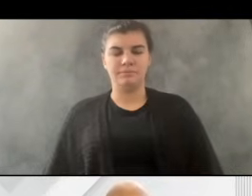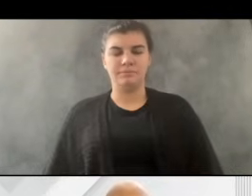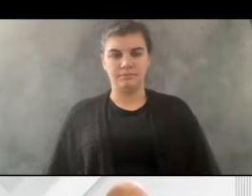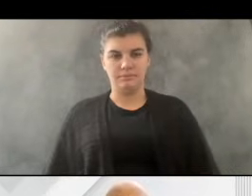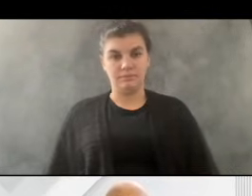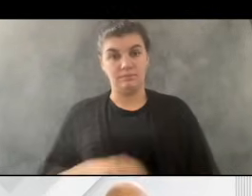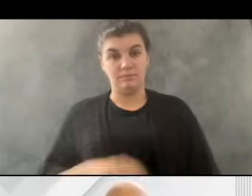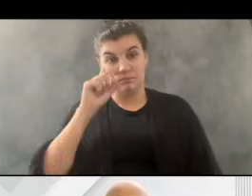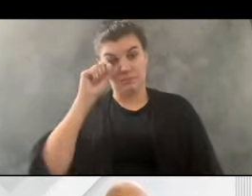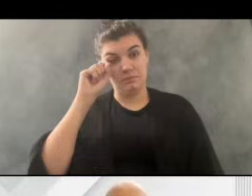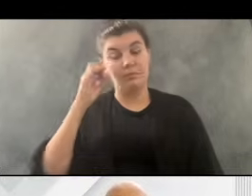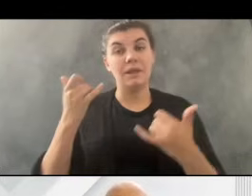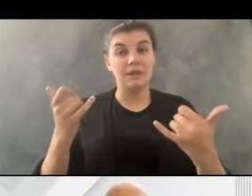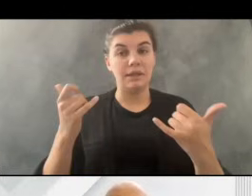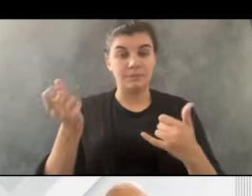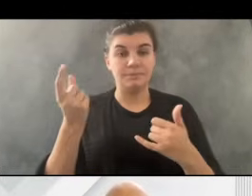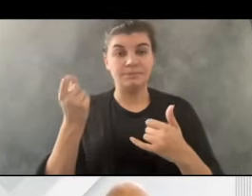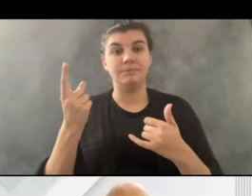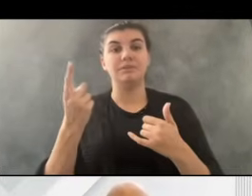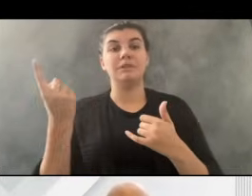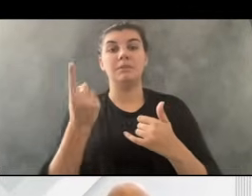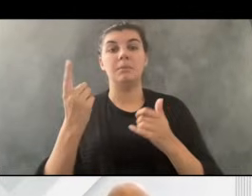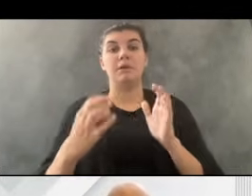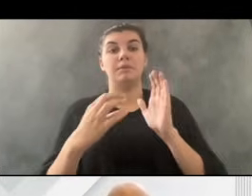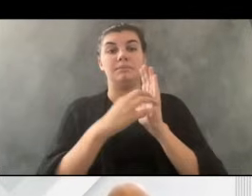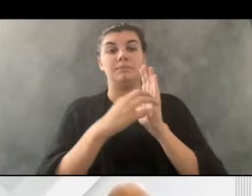Now objects that are mounted between poster pylons,